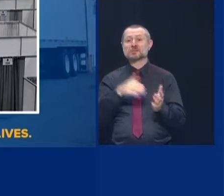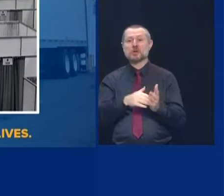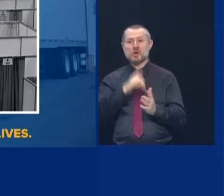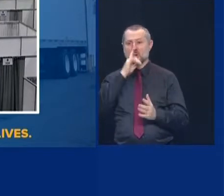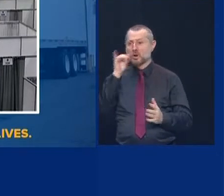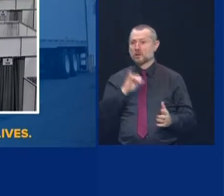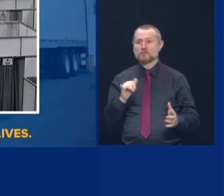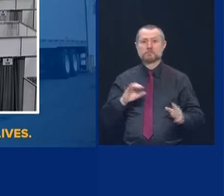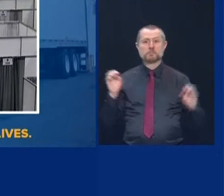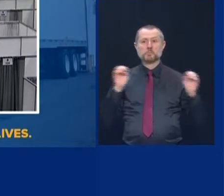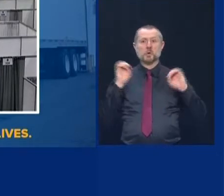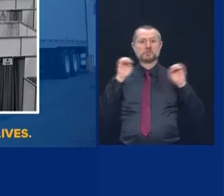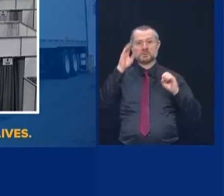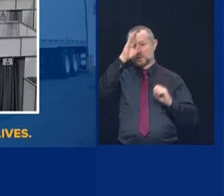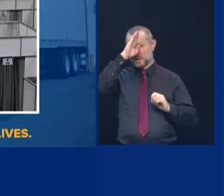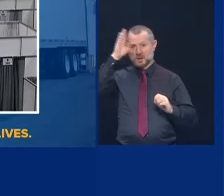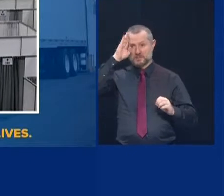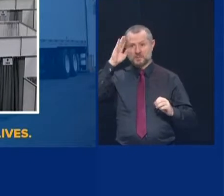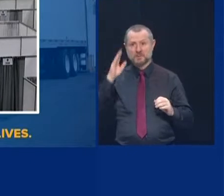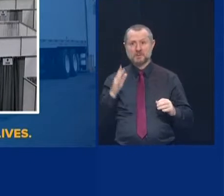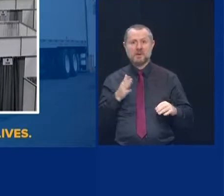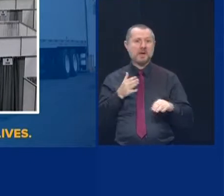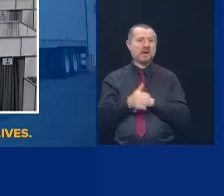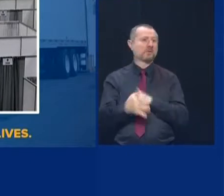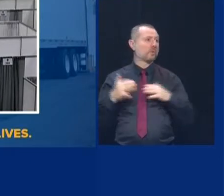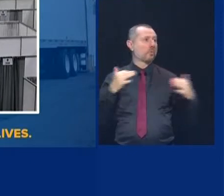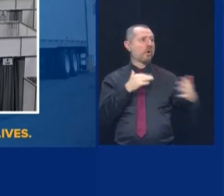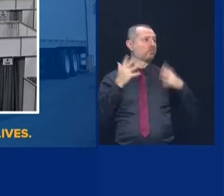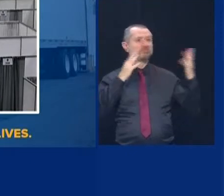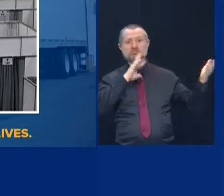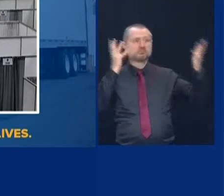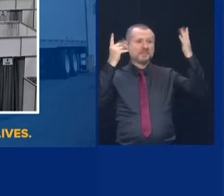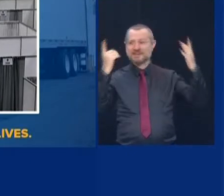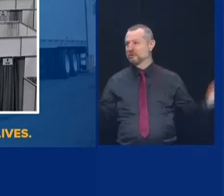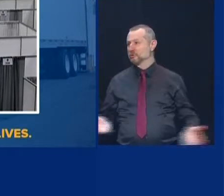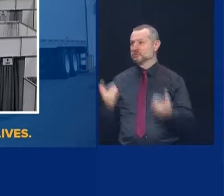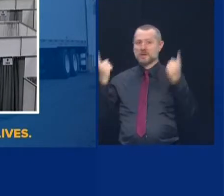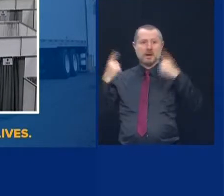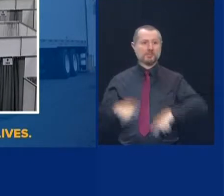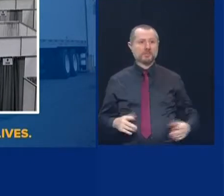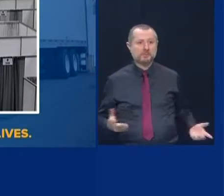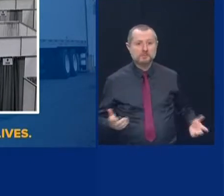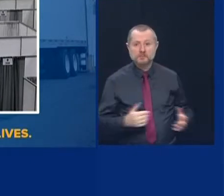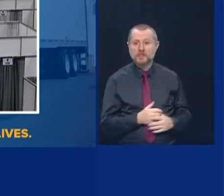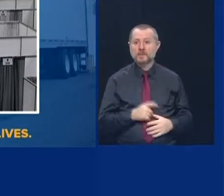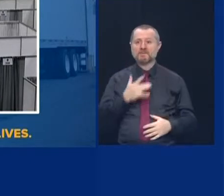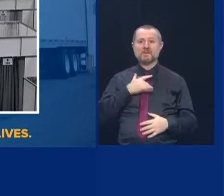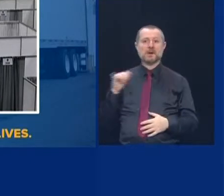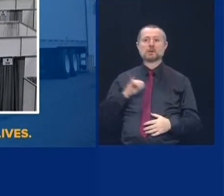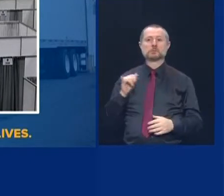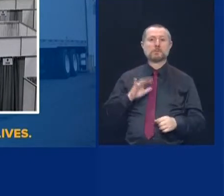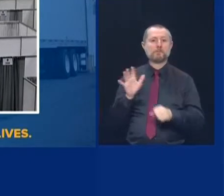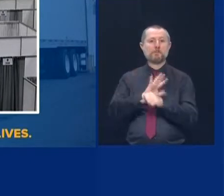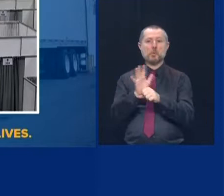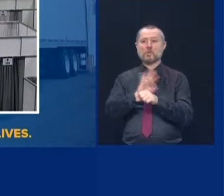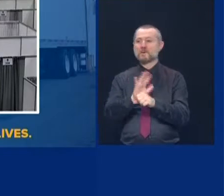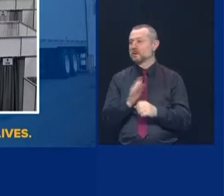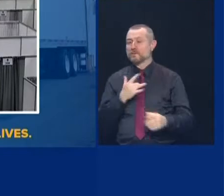YESTERDAY. WALKING INTO THE JAVITS CENTER, WHICH LOOKED LIKE AN EMERGENCY